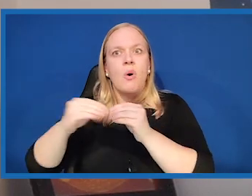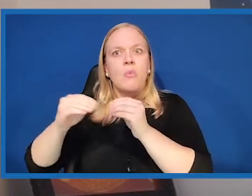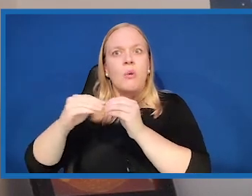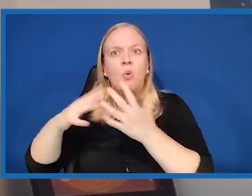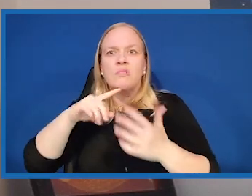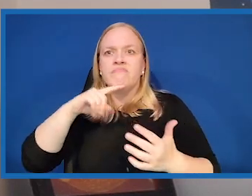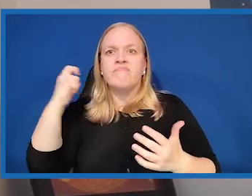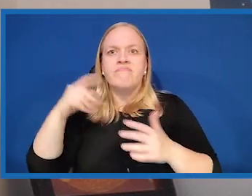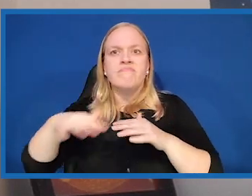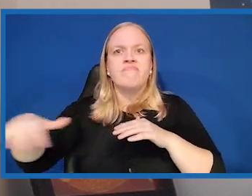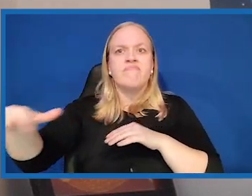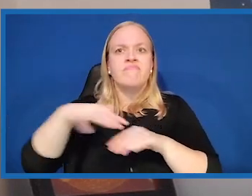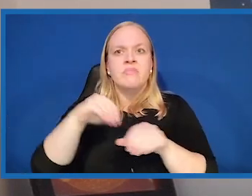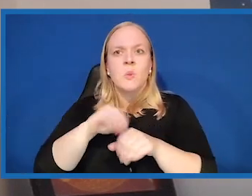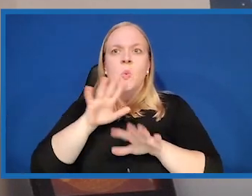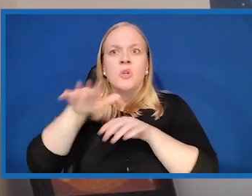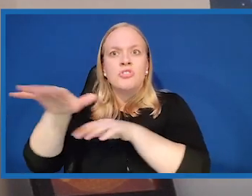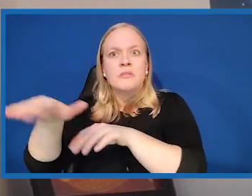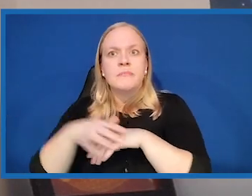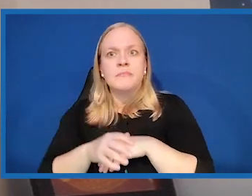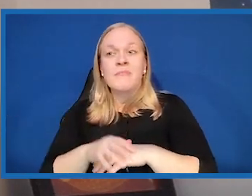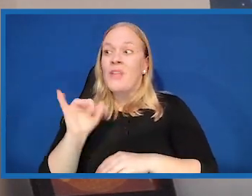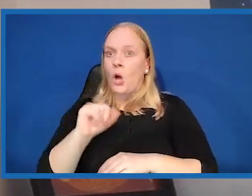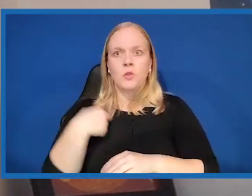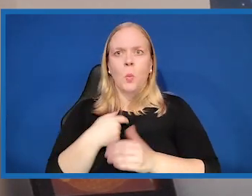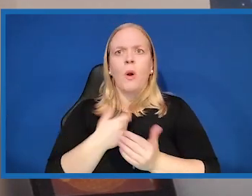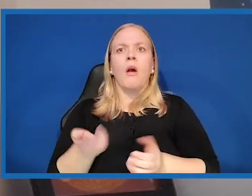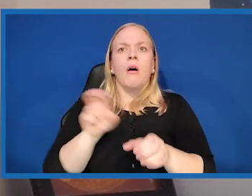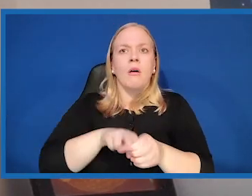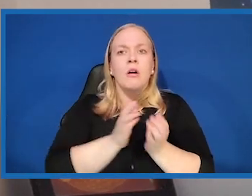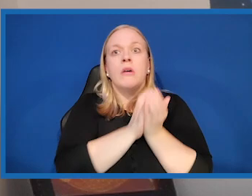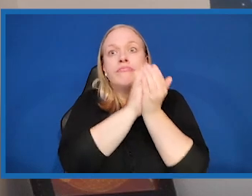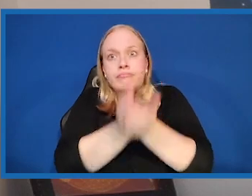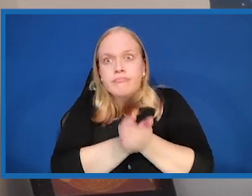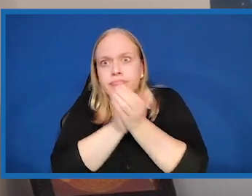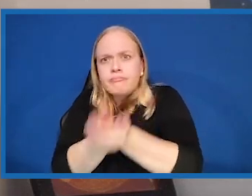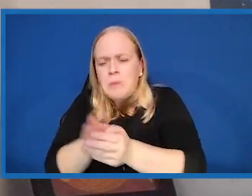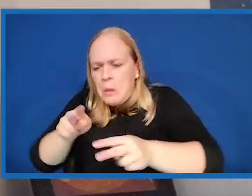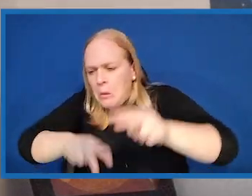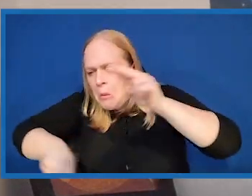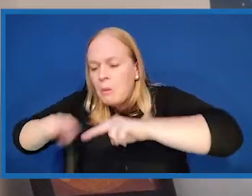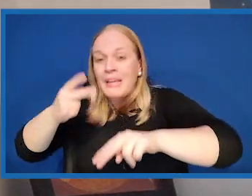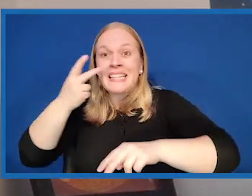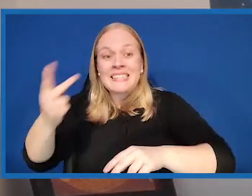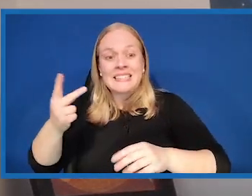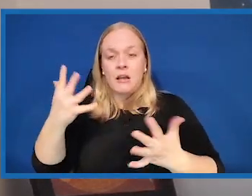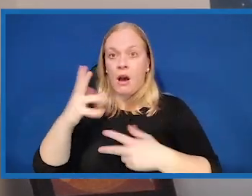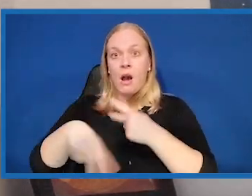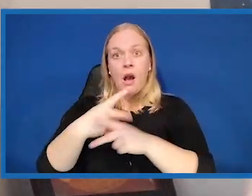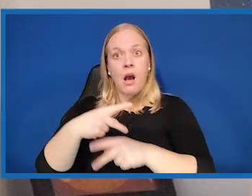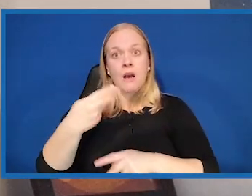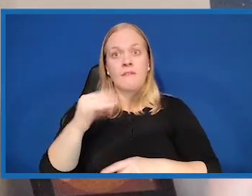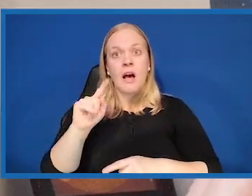AND WE SEE THAT THE TYPES OF PHYTOPLANKTON IN THESE ECOSYSTEMS ARE CHANGING, SOME OF THEM ARE ACTUALLY MOVING POLEWARDS, KIND OF LIKE TOWARDS,